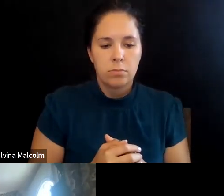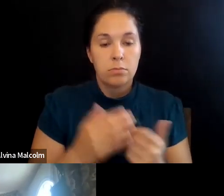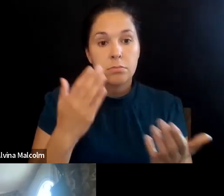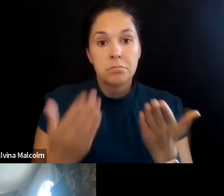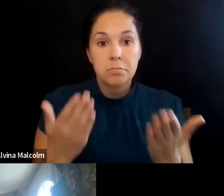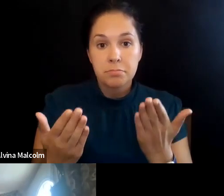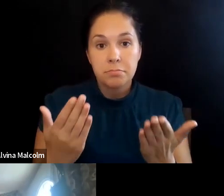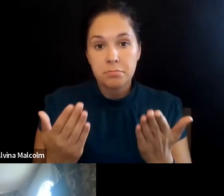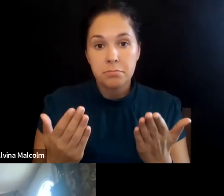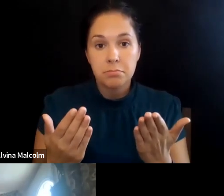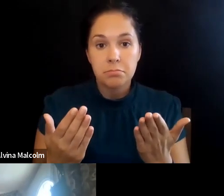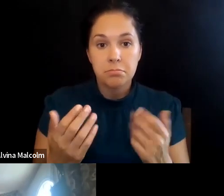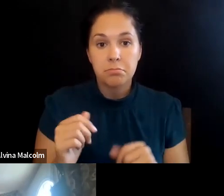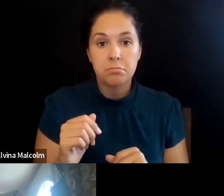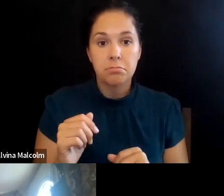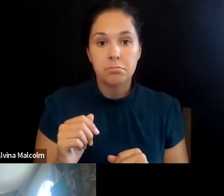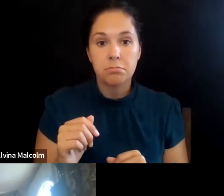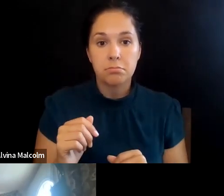base-services, talking with your